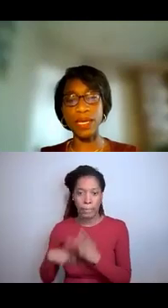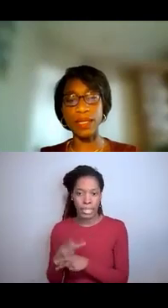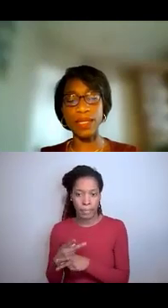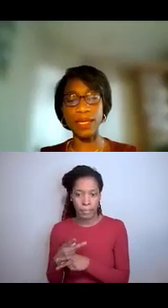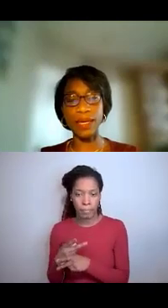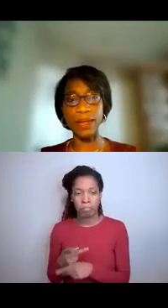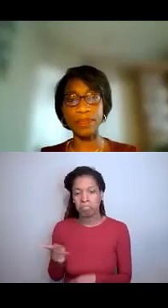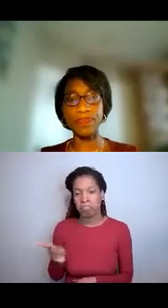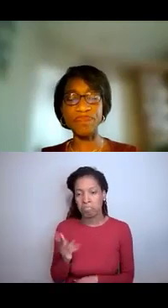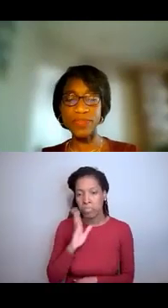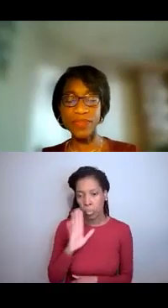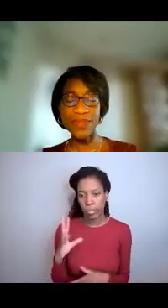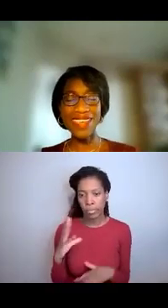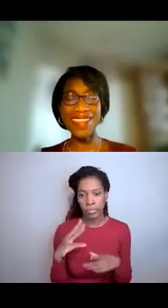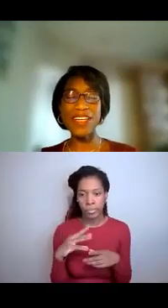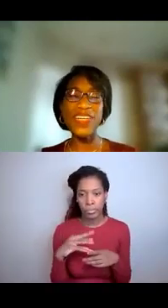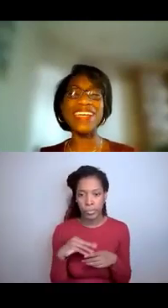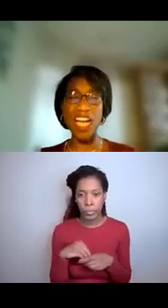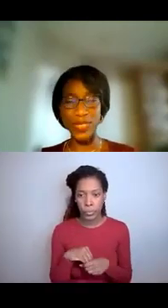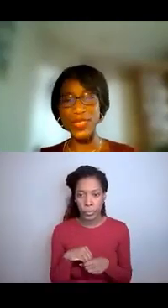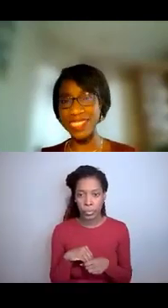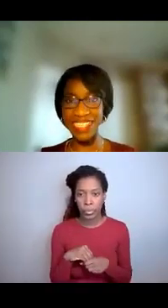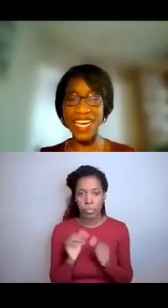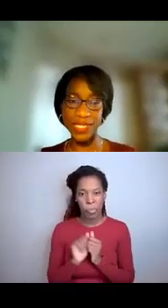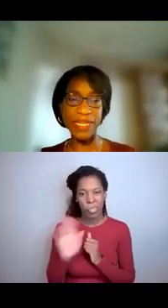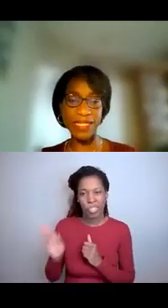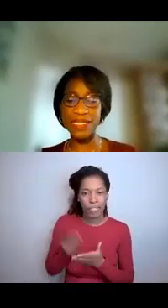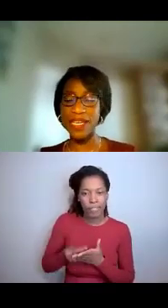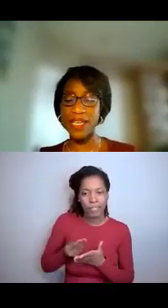in their funding opportunity announcements.